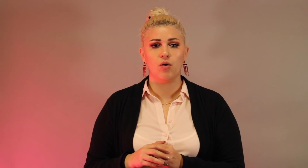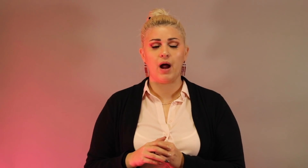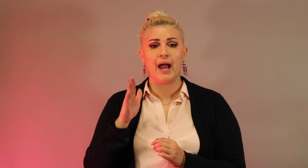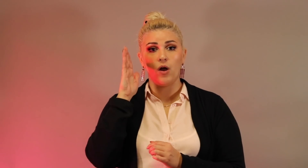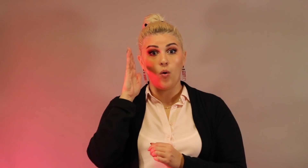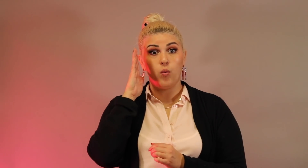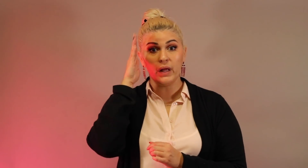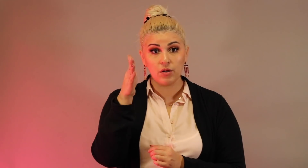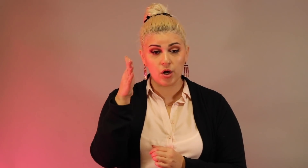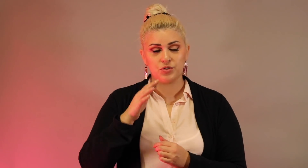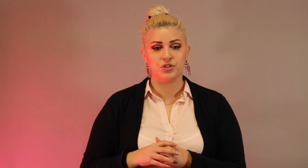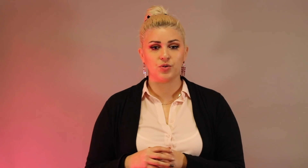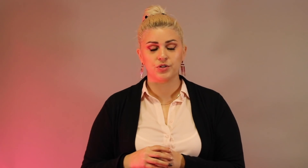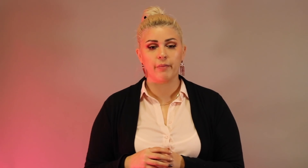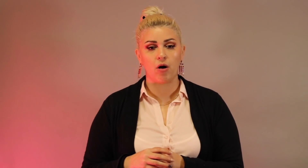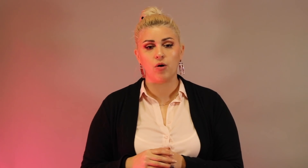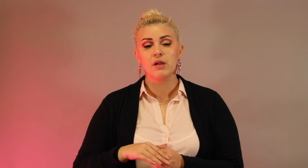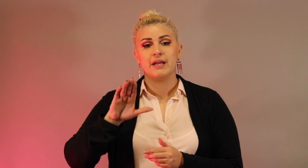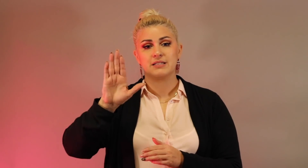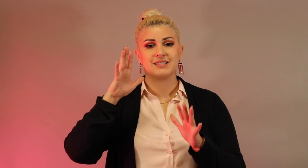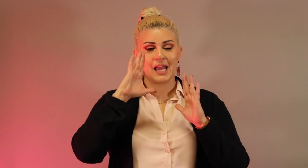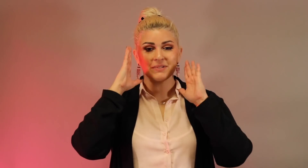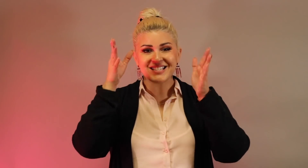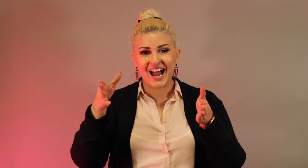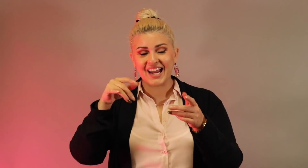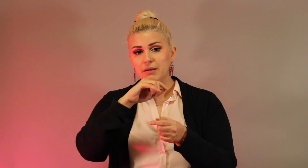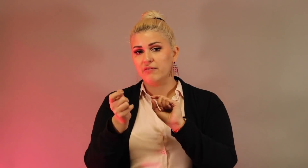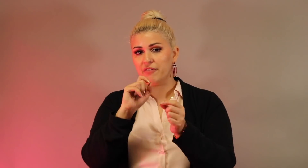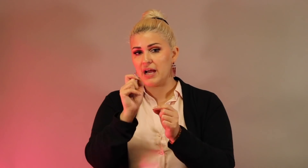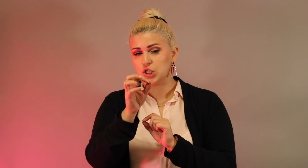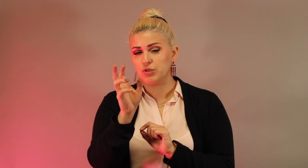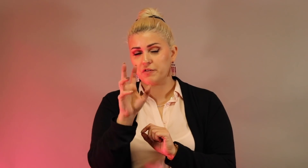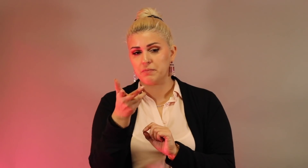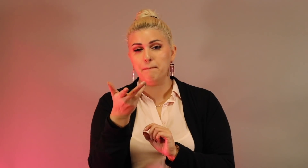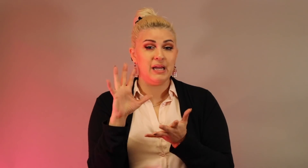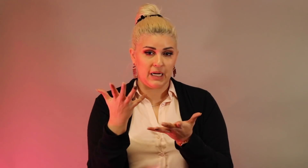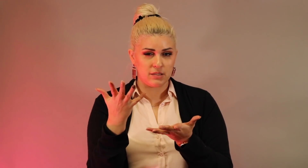Or I will go to the store tomorrow. It's the same sign even if it has two different meanings.